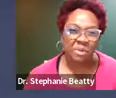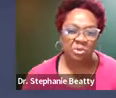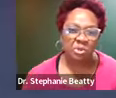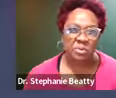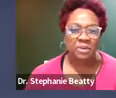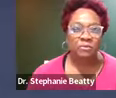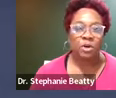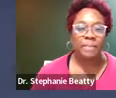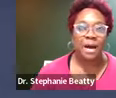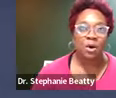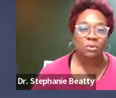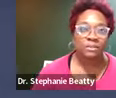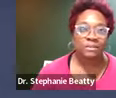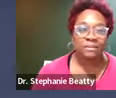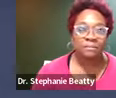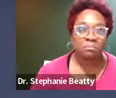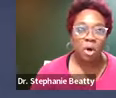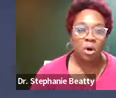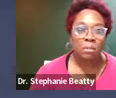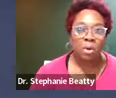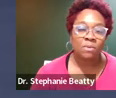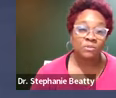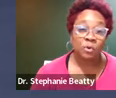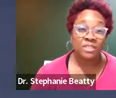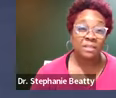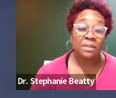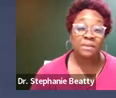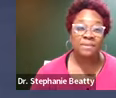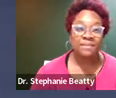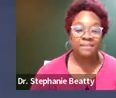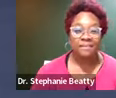I have been interpreting for about, almost 14 years.